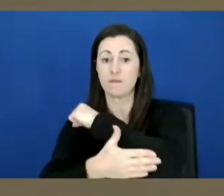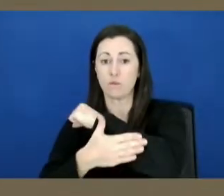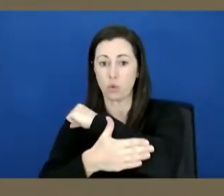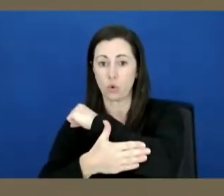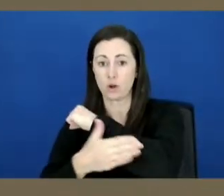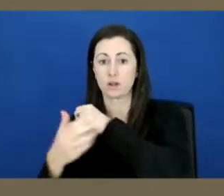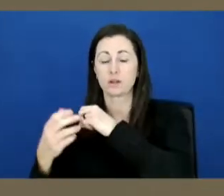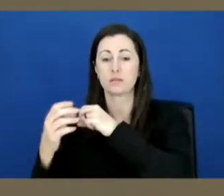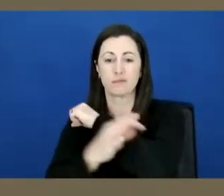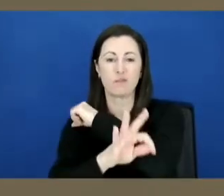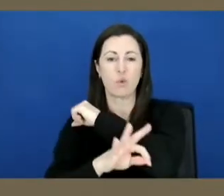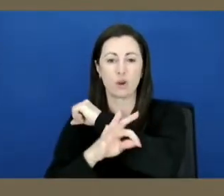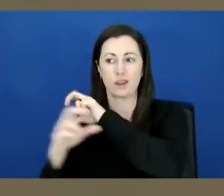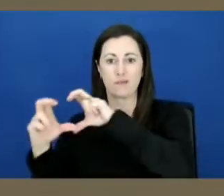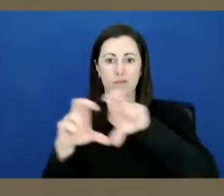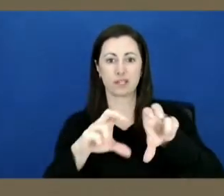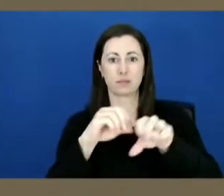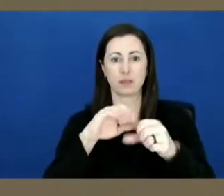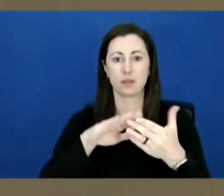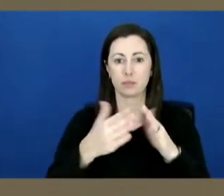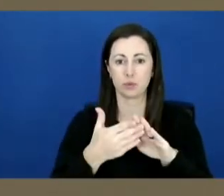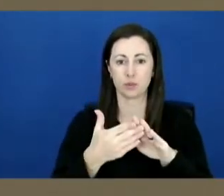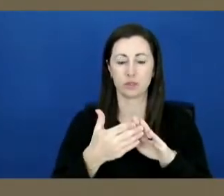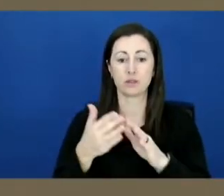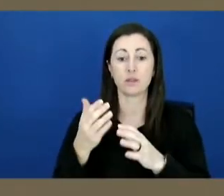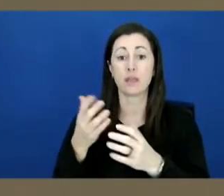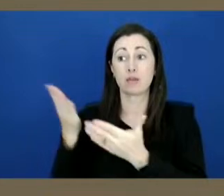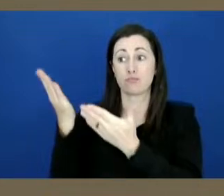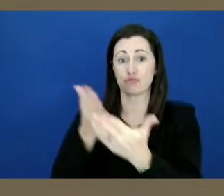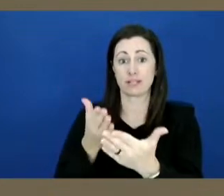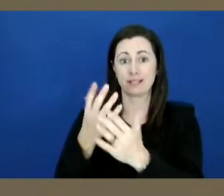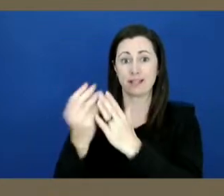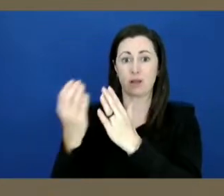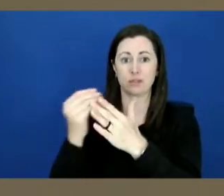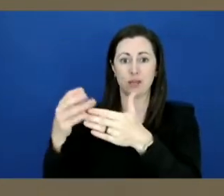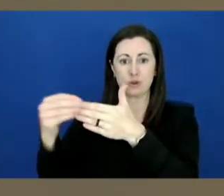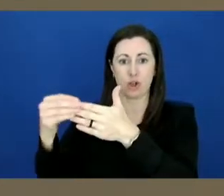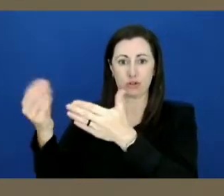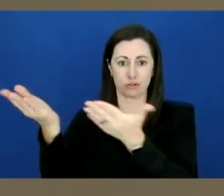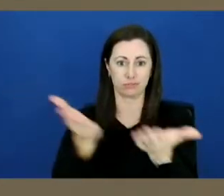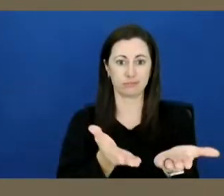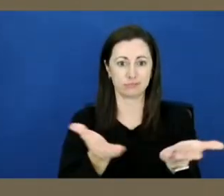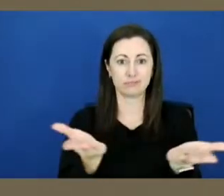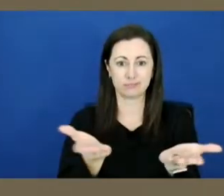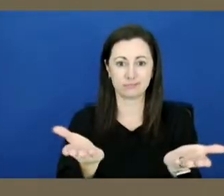IT REPRESENTS OVER $37 MILLION